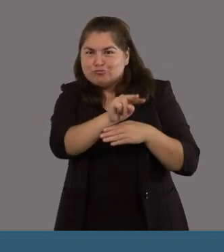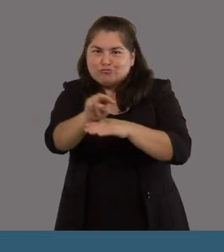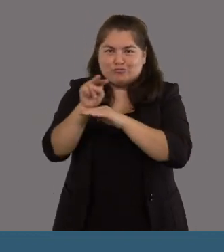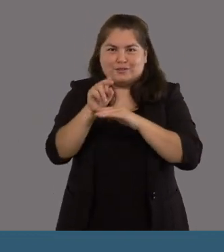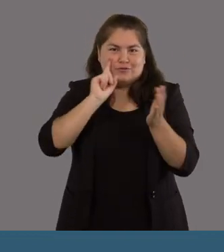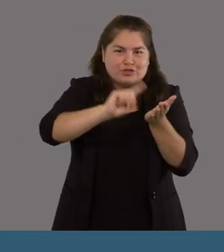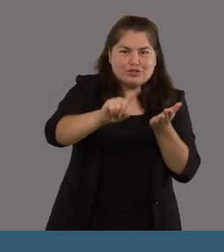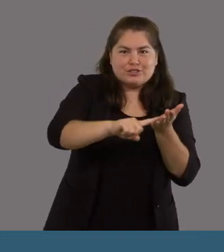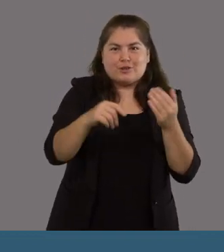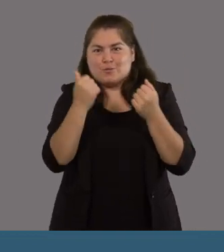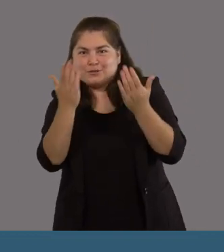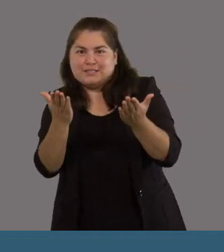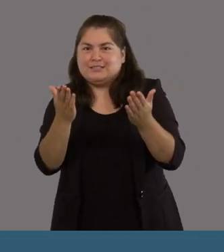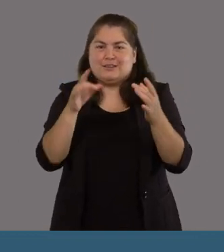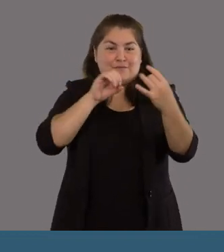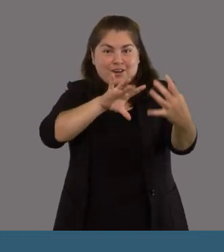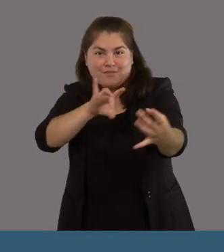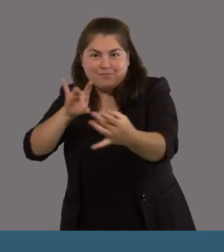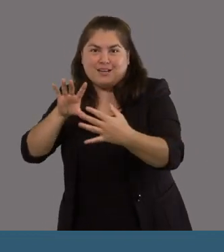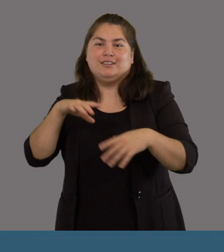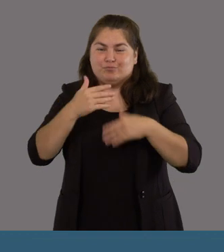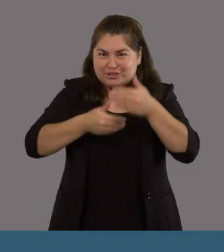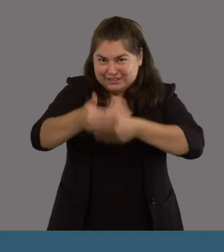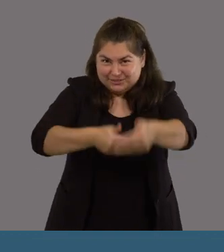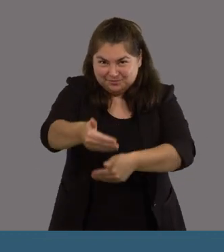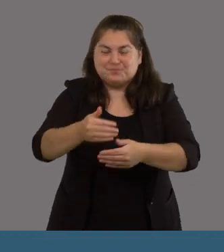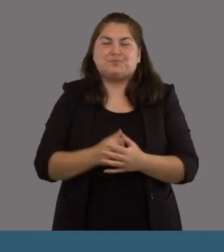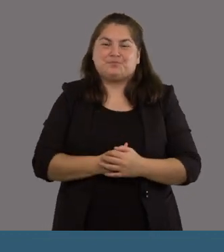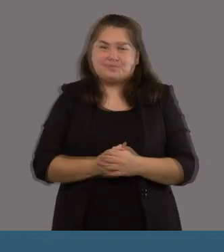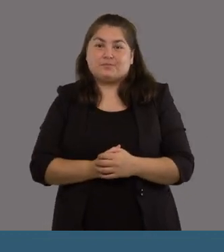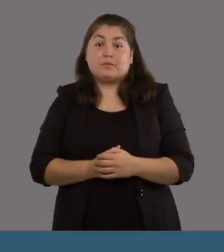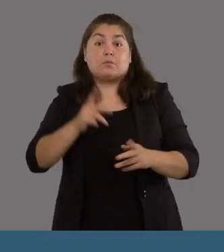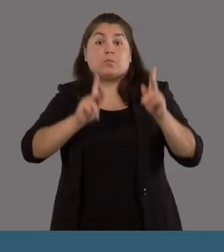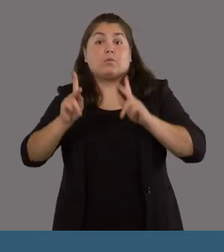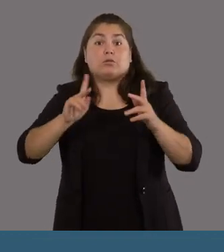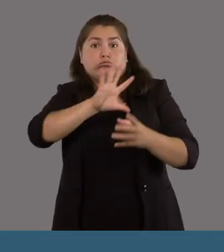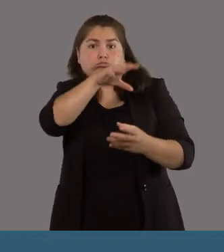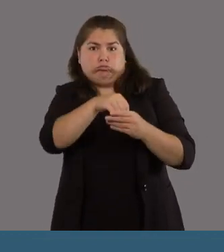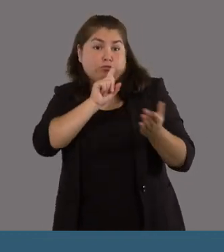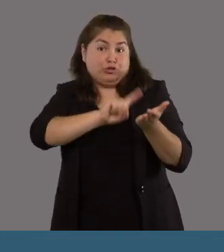research and offered feedback throughout the process. The participants in the research